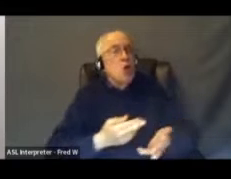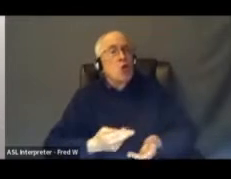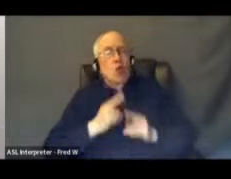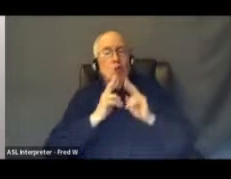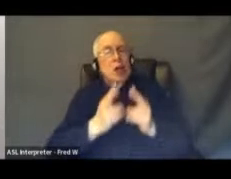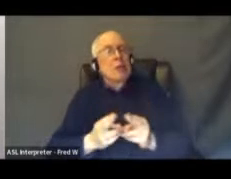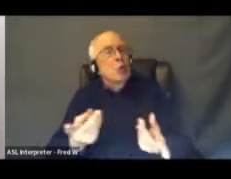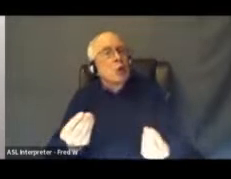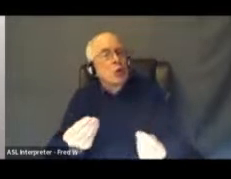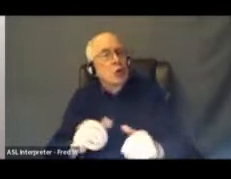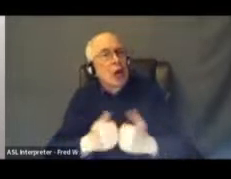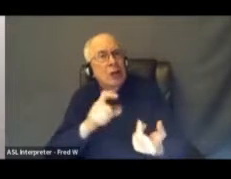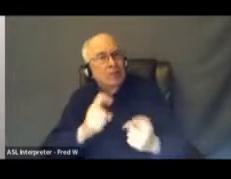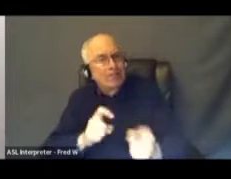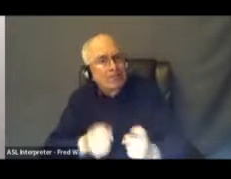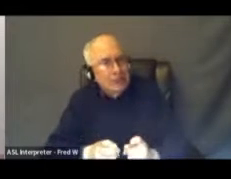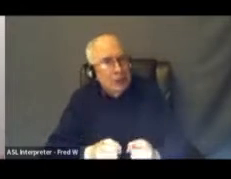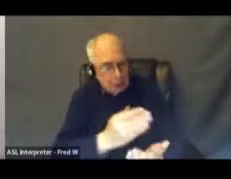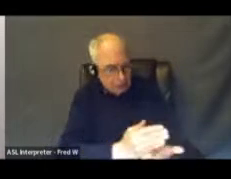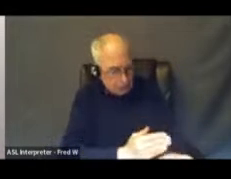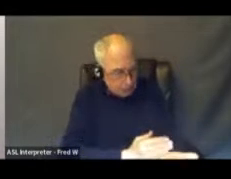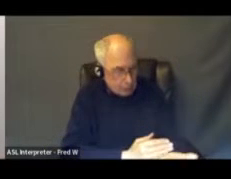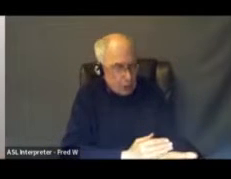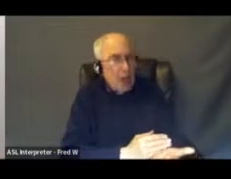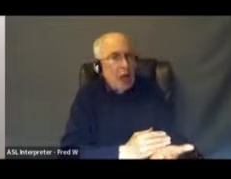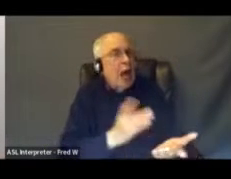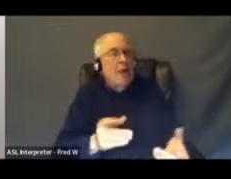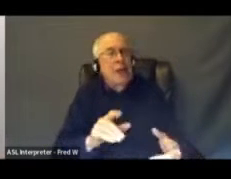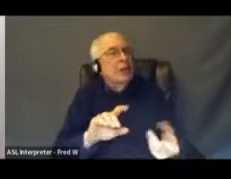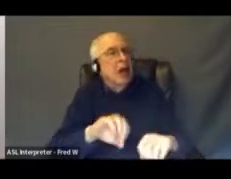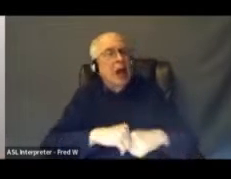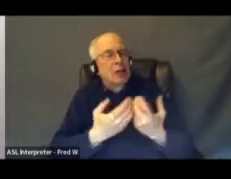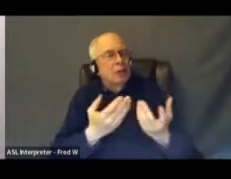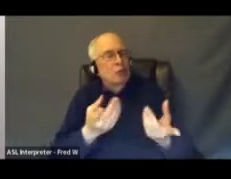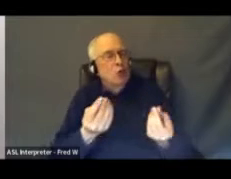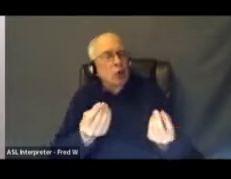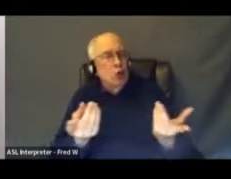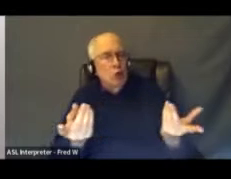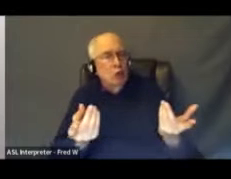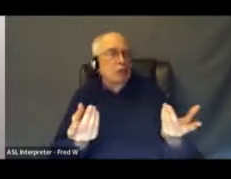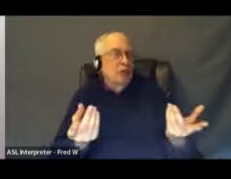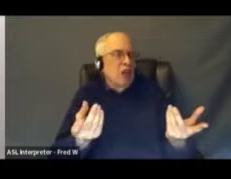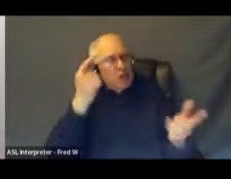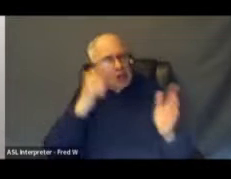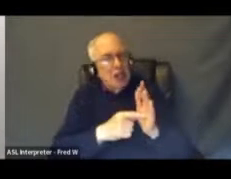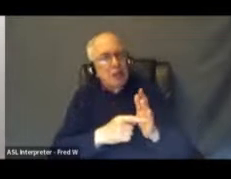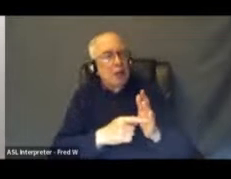accommodations, this is the hopes of items that can be achieved. sustainable employment, housing, completing